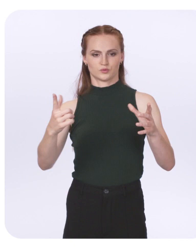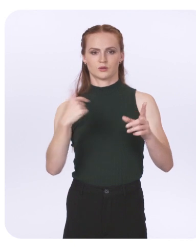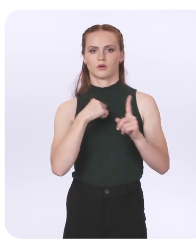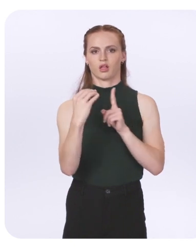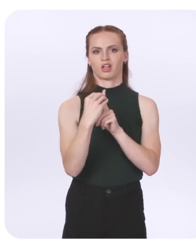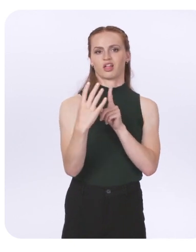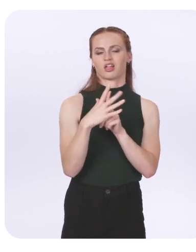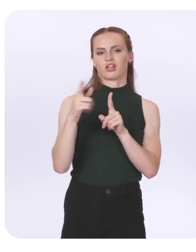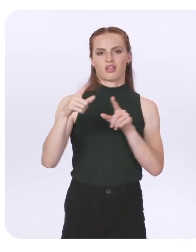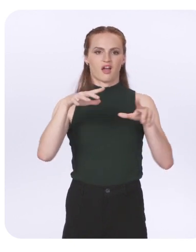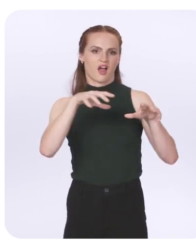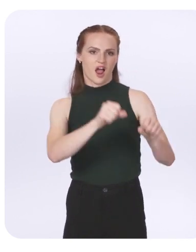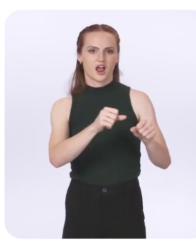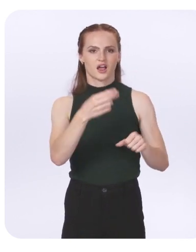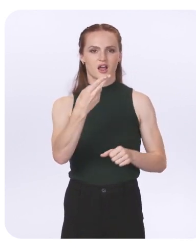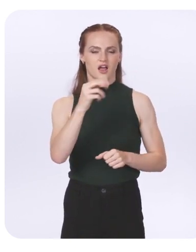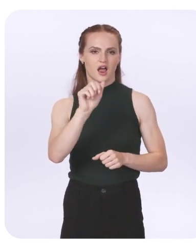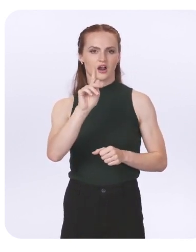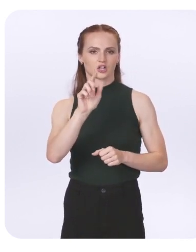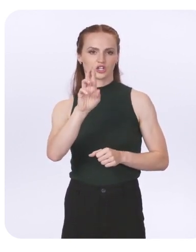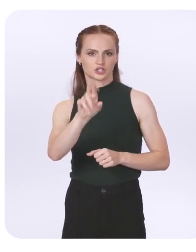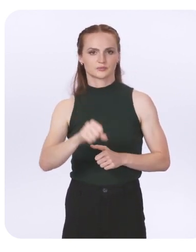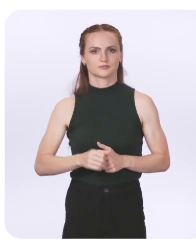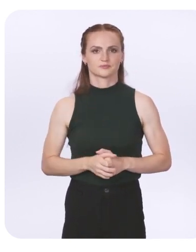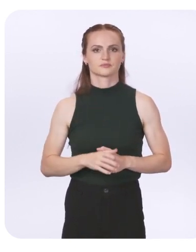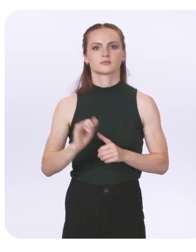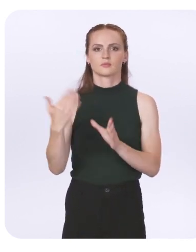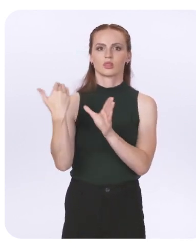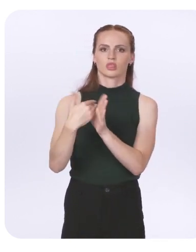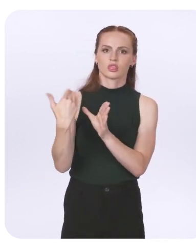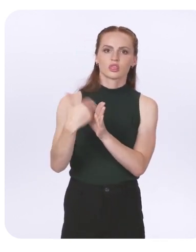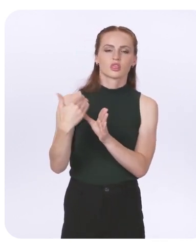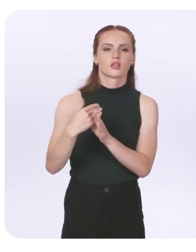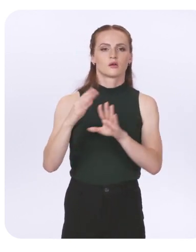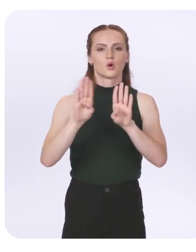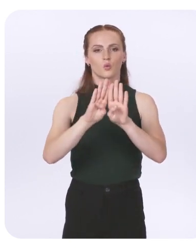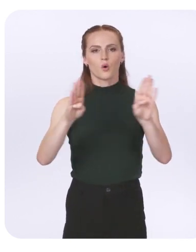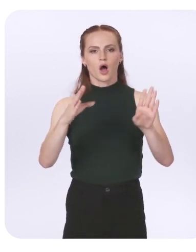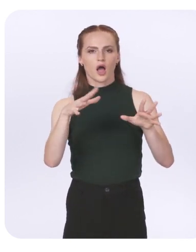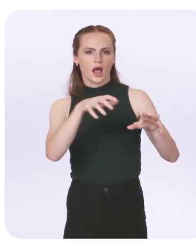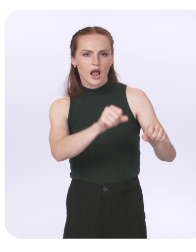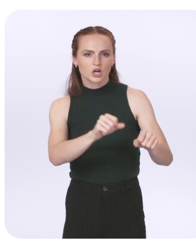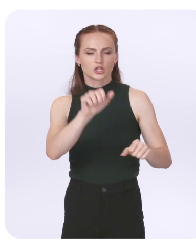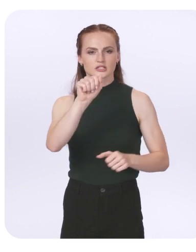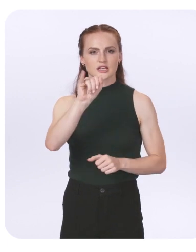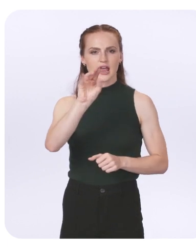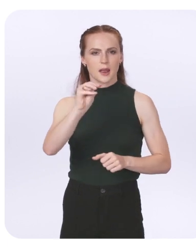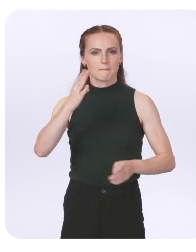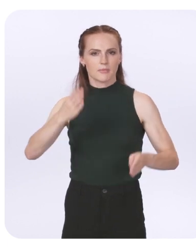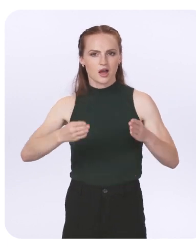And while it was annoying to have to deal with hackers and bots. We’re grateful this happened during our alpha